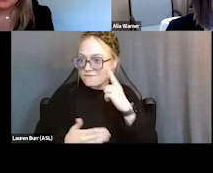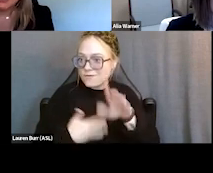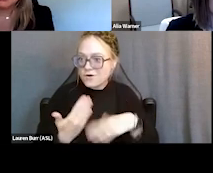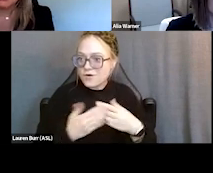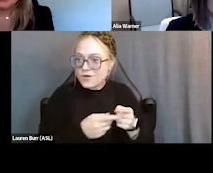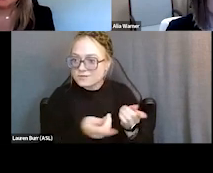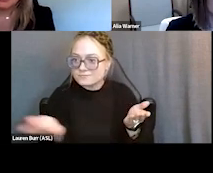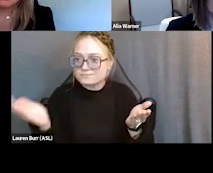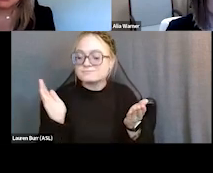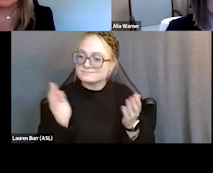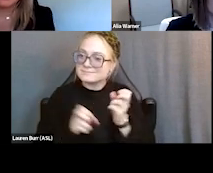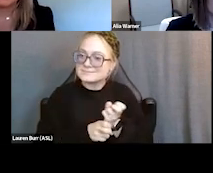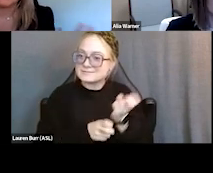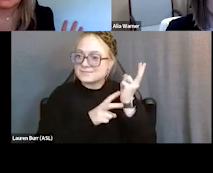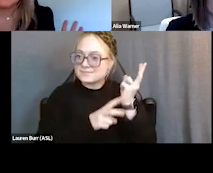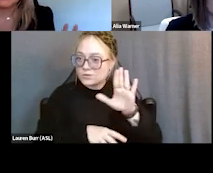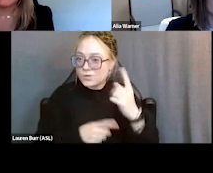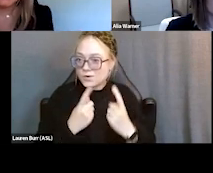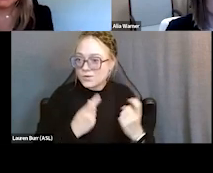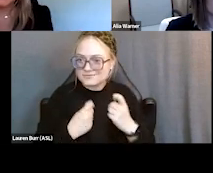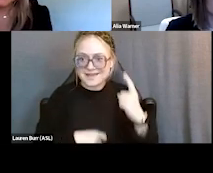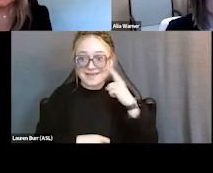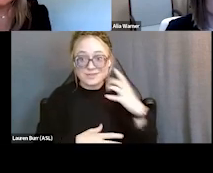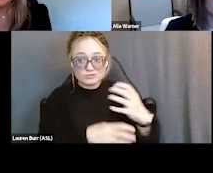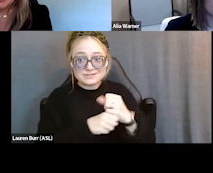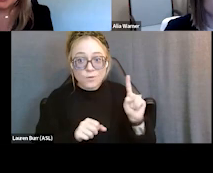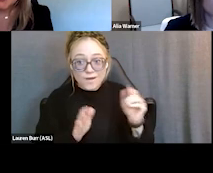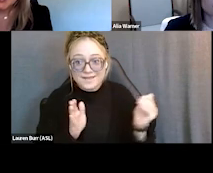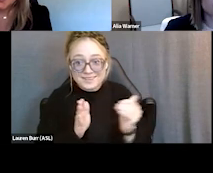during the registration process. I think we received 1000 questions in advance